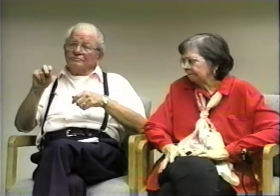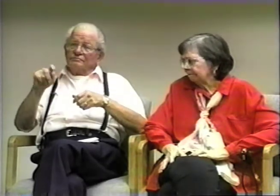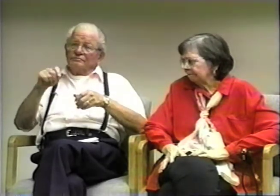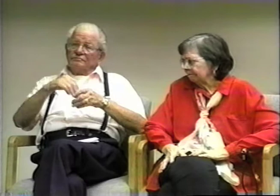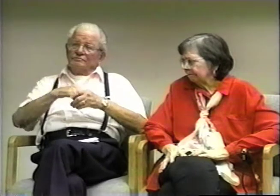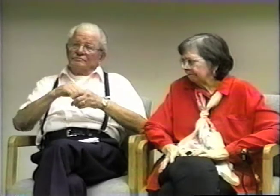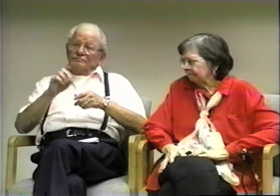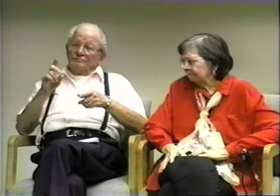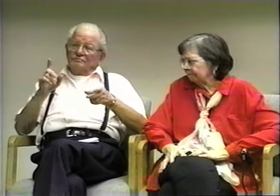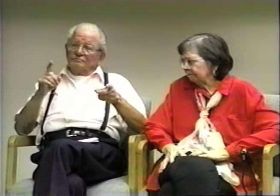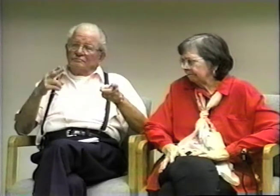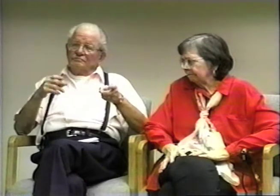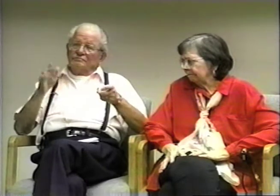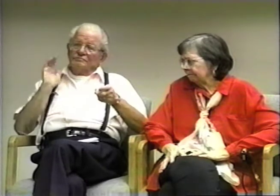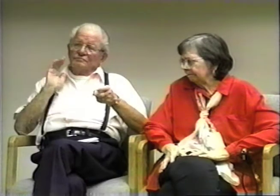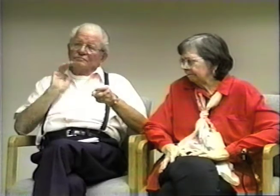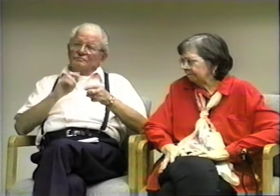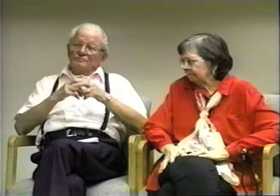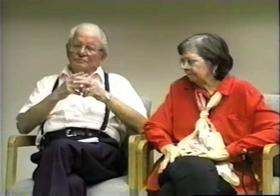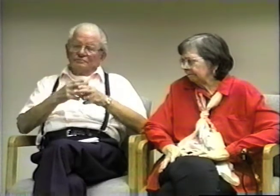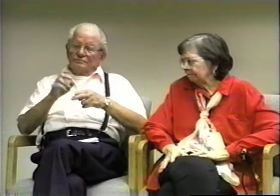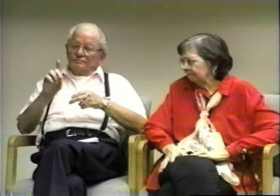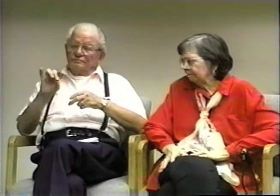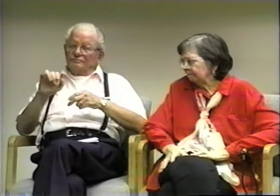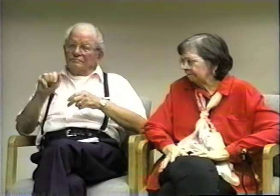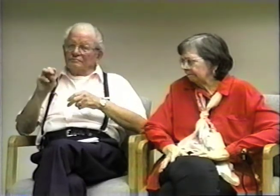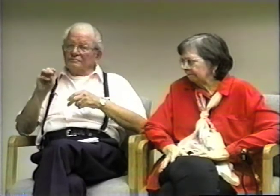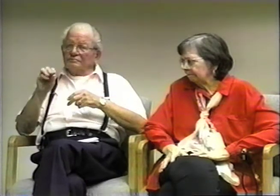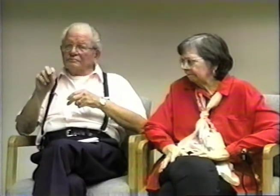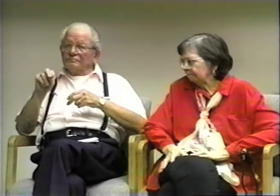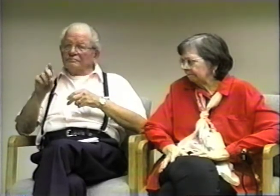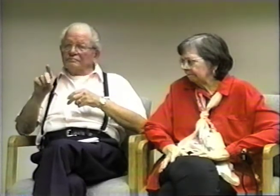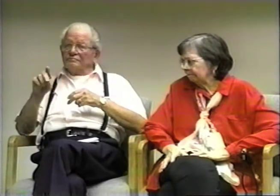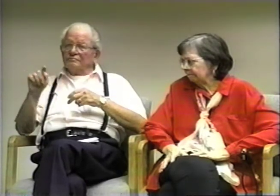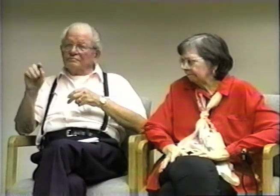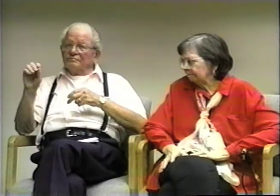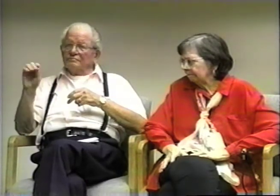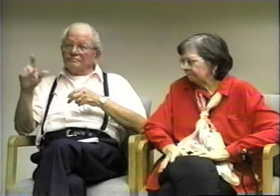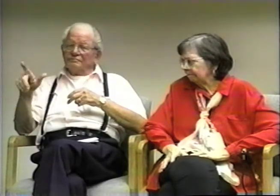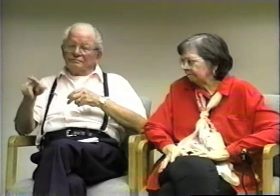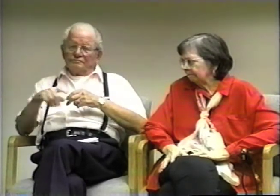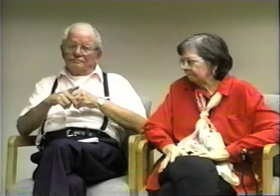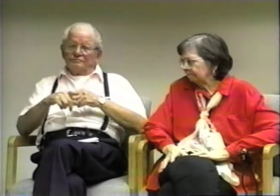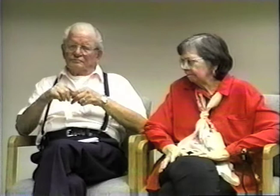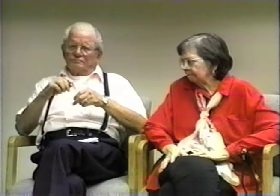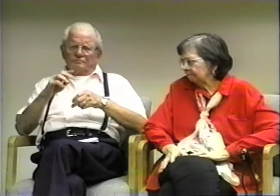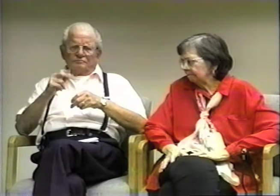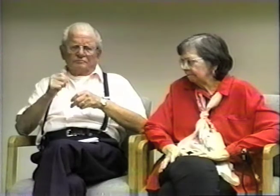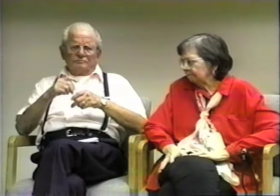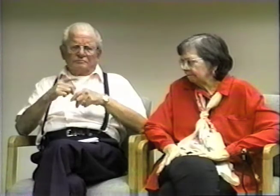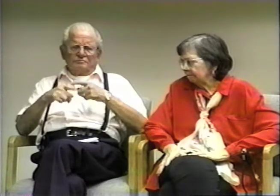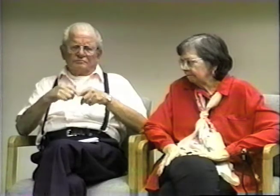was a tool plant which is called Diamond Tool.